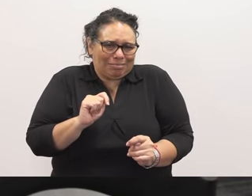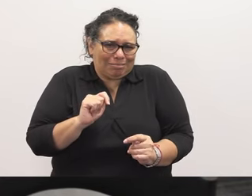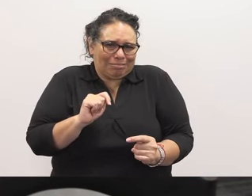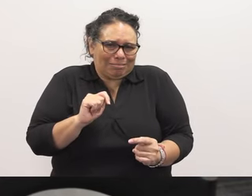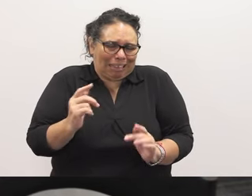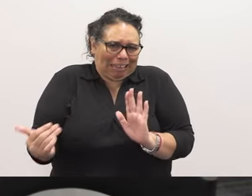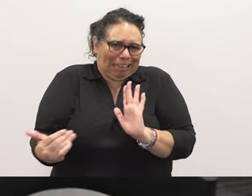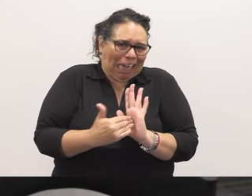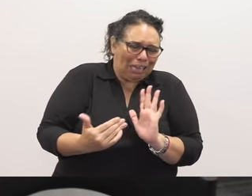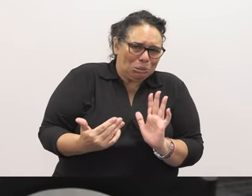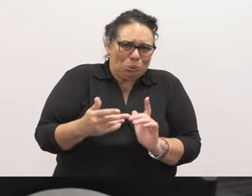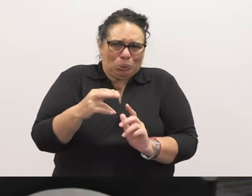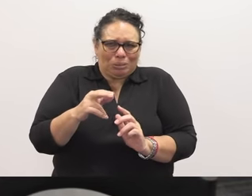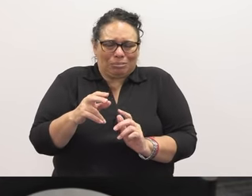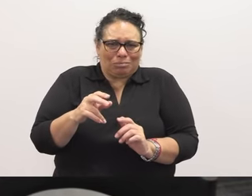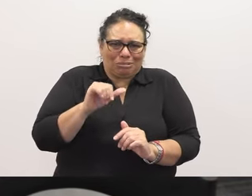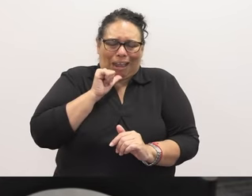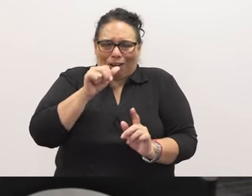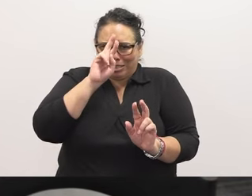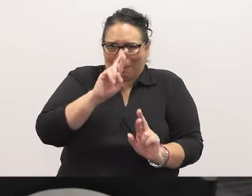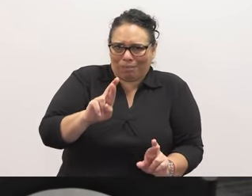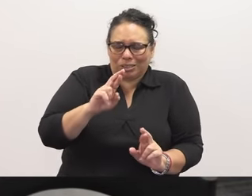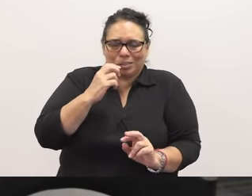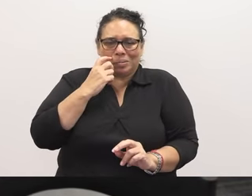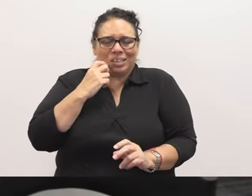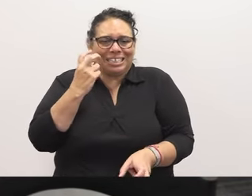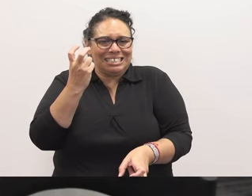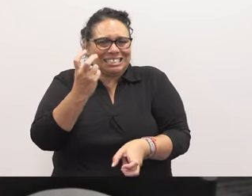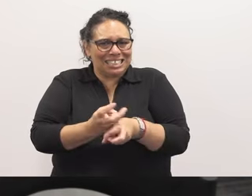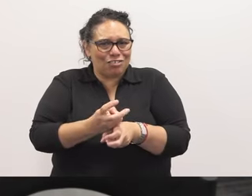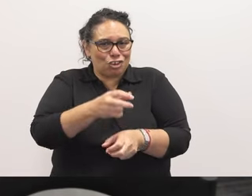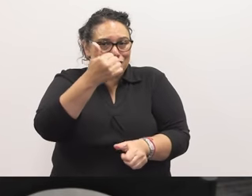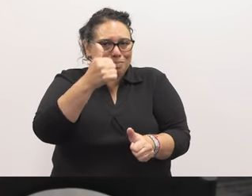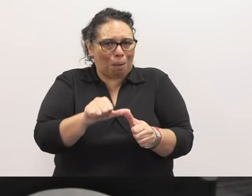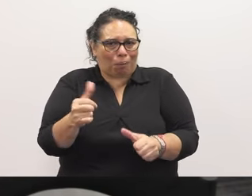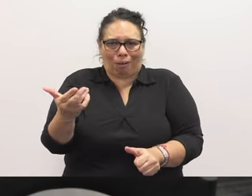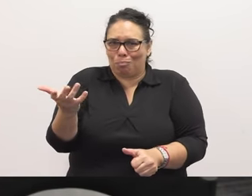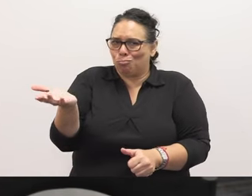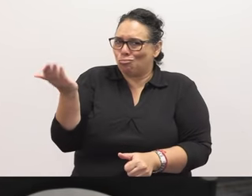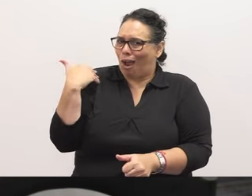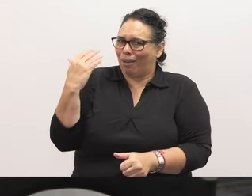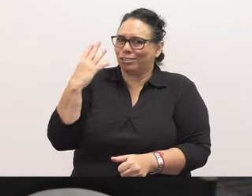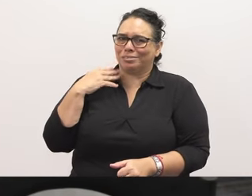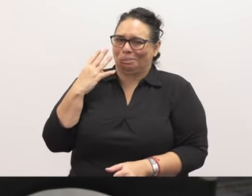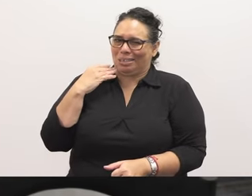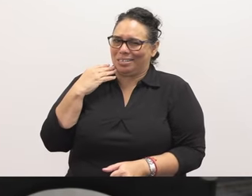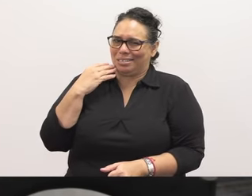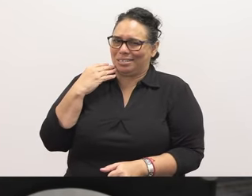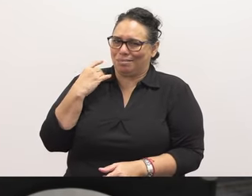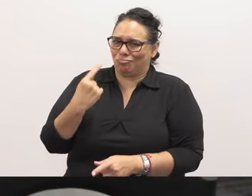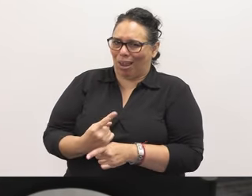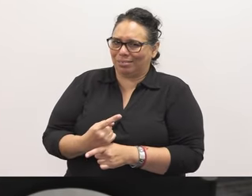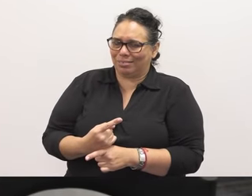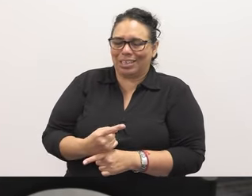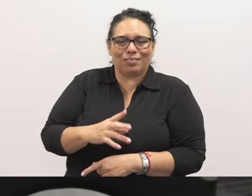it's difficult sometimes for us to remember our prior experience, right. And so if you talk to any teacher anywhere,